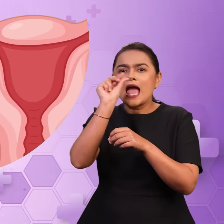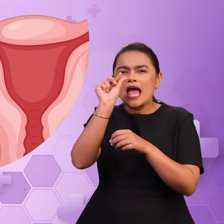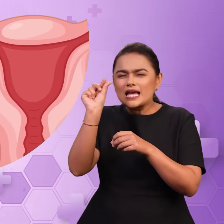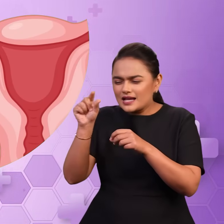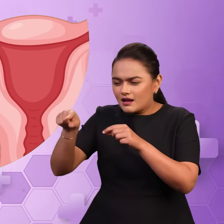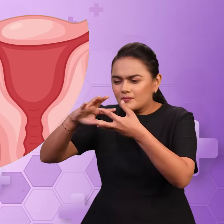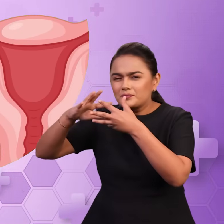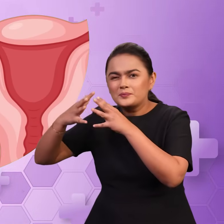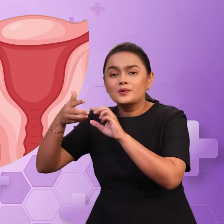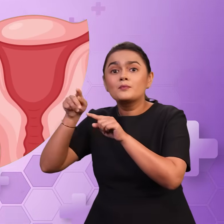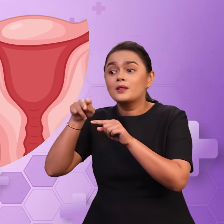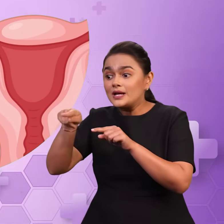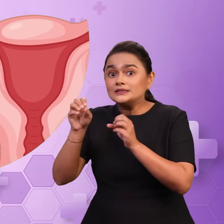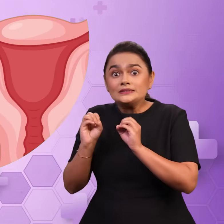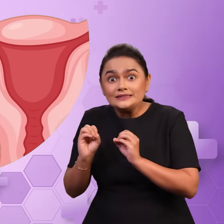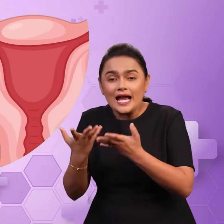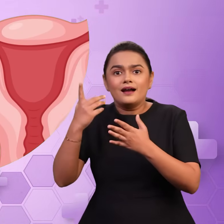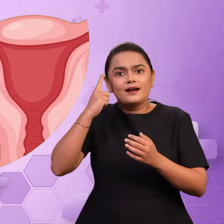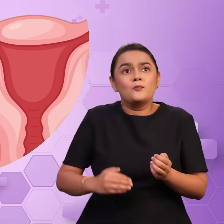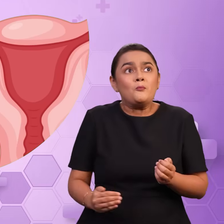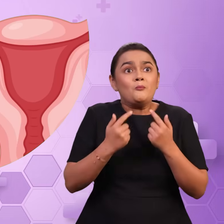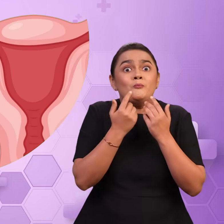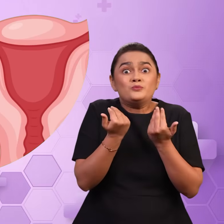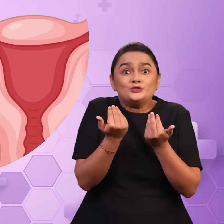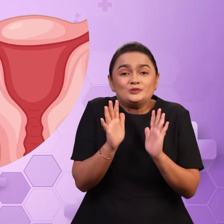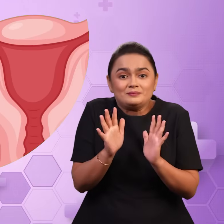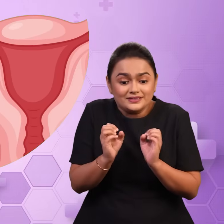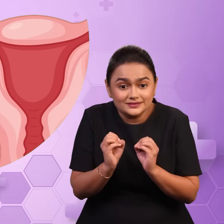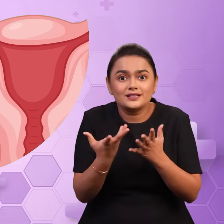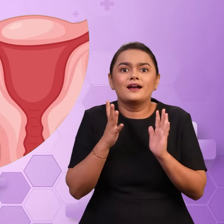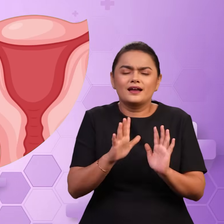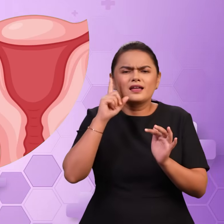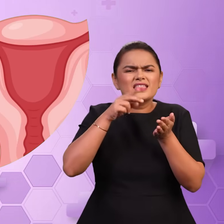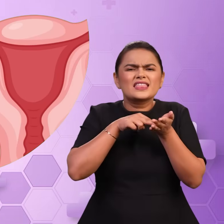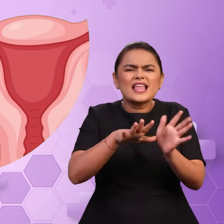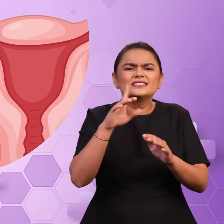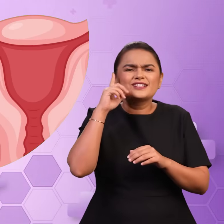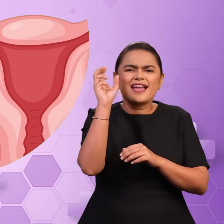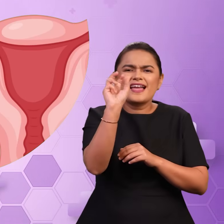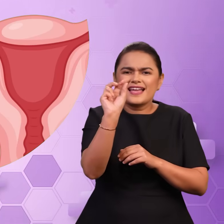which is beginning of her reproductive life. Naturally, the egg formation process takes